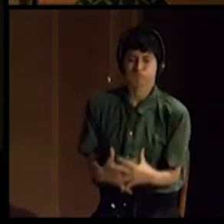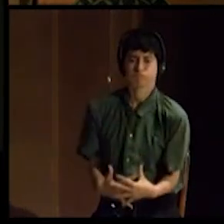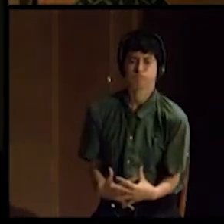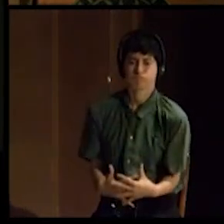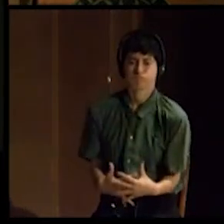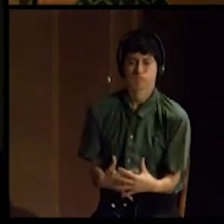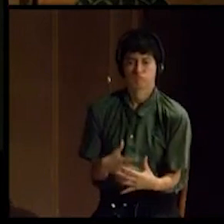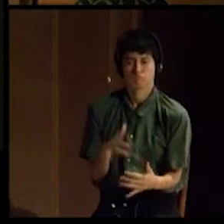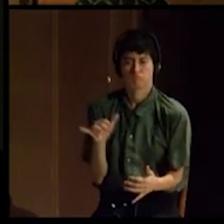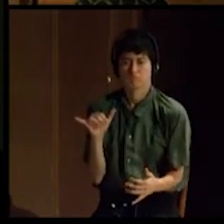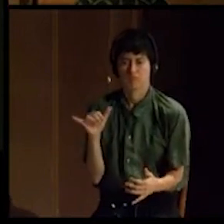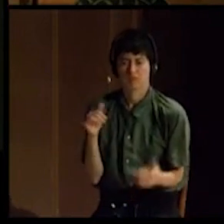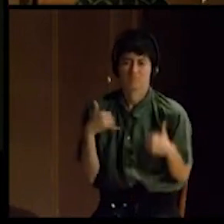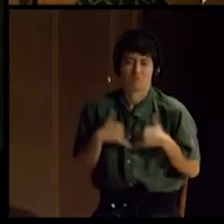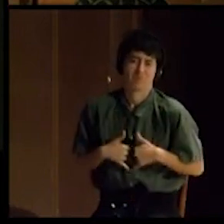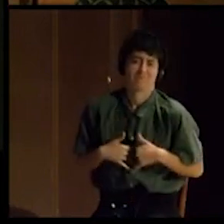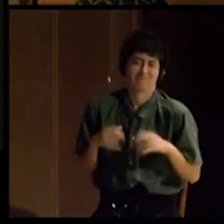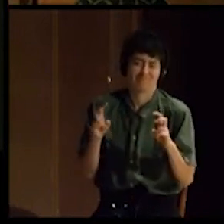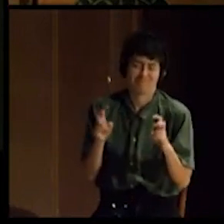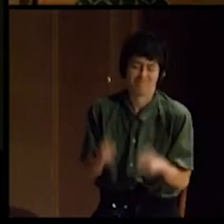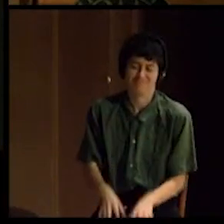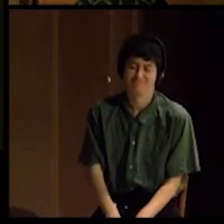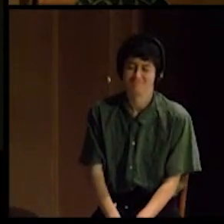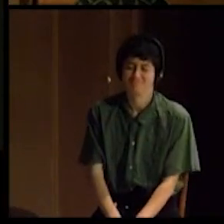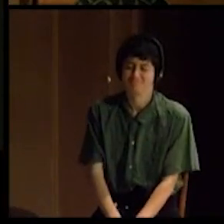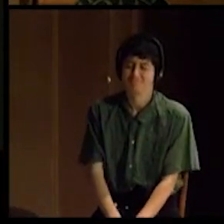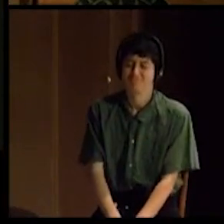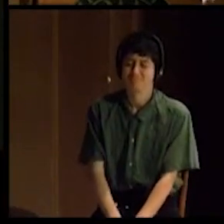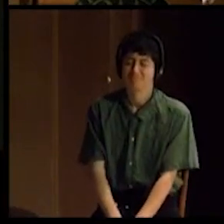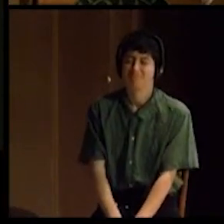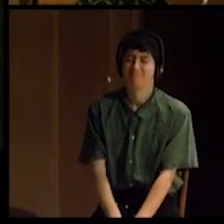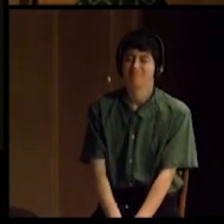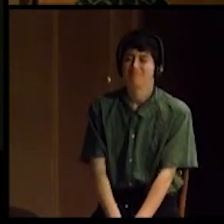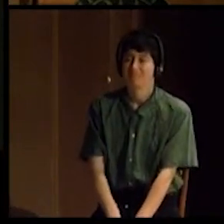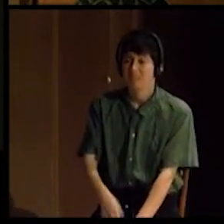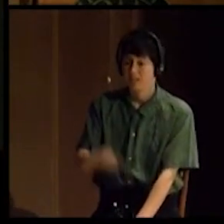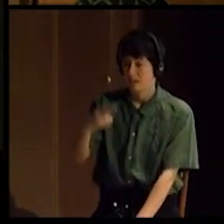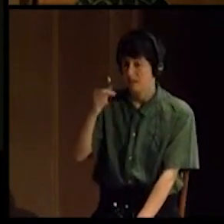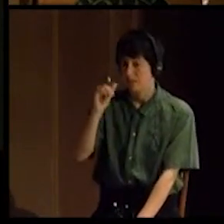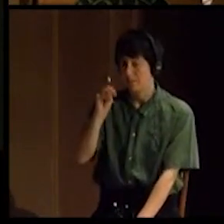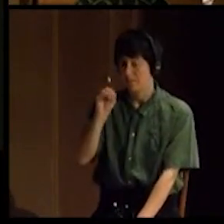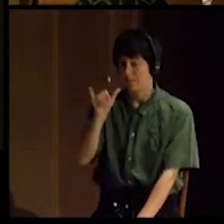I wanted to study birds in the Himalayas because not only was I fond of that place,